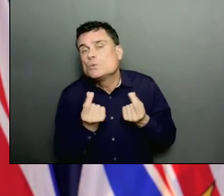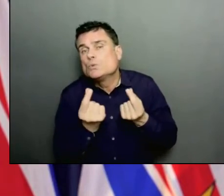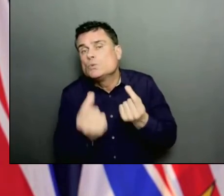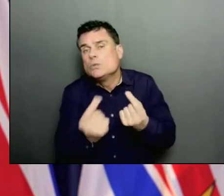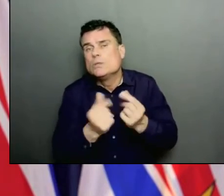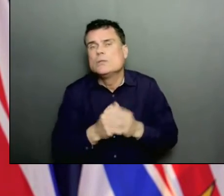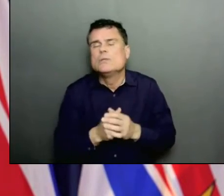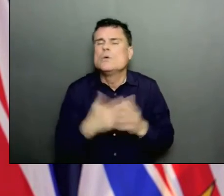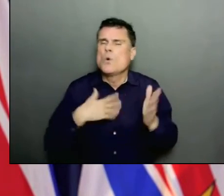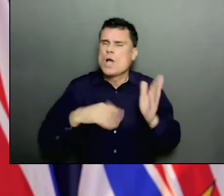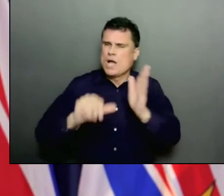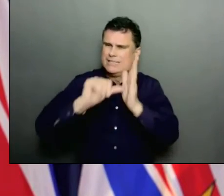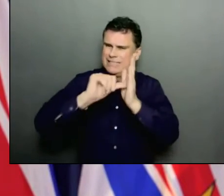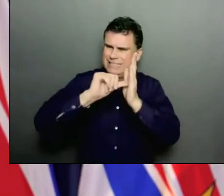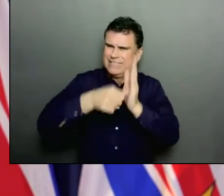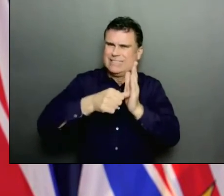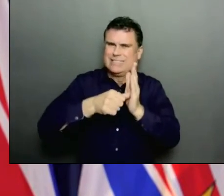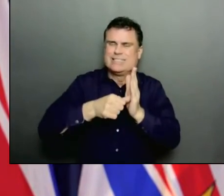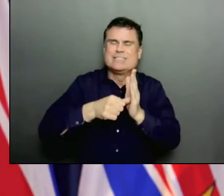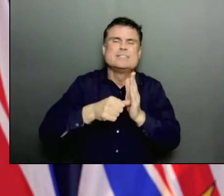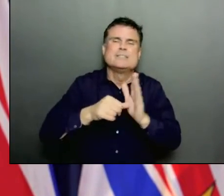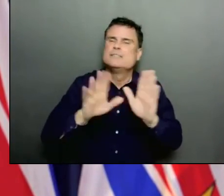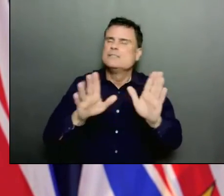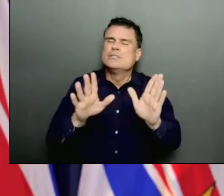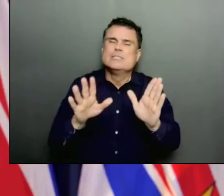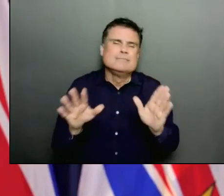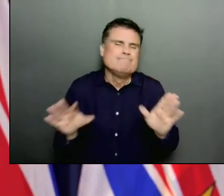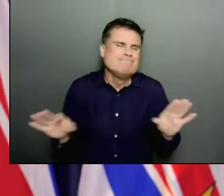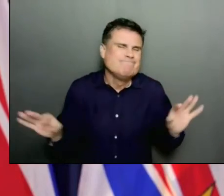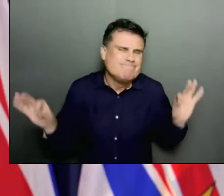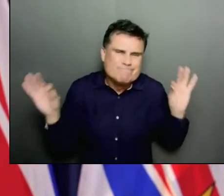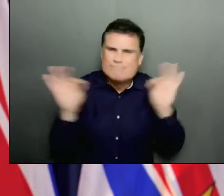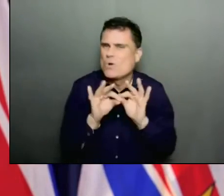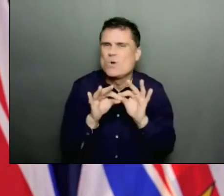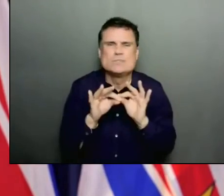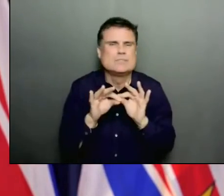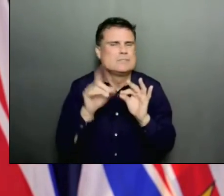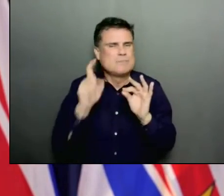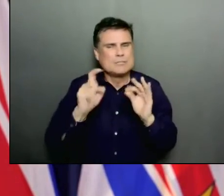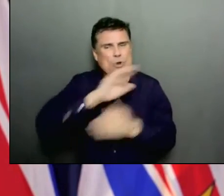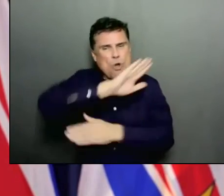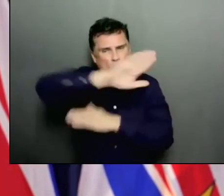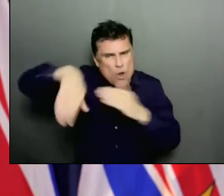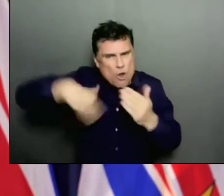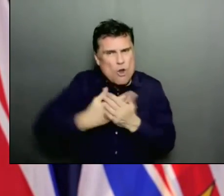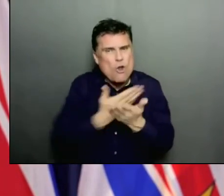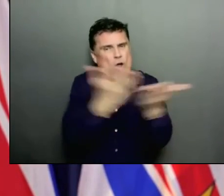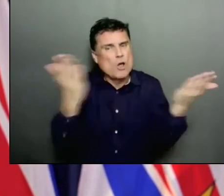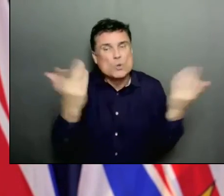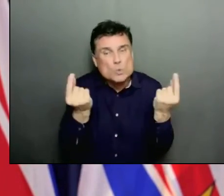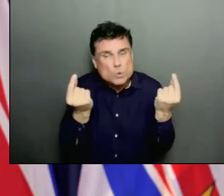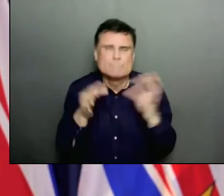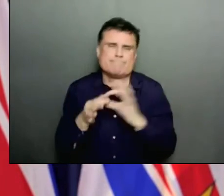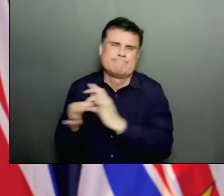the teams in the community, the teams in long-term care, the teams in our acute care hospital hospital, but we also